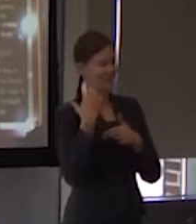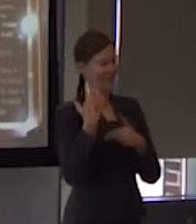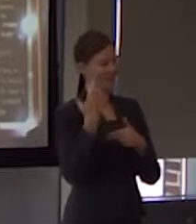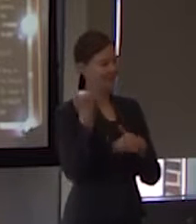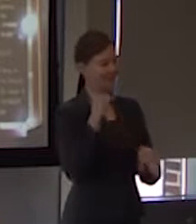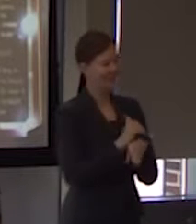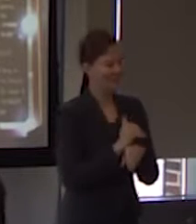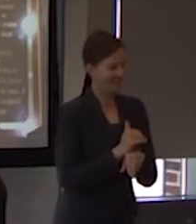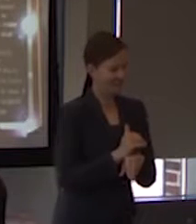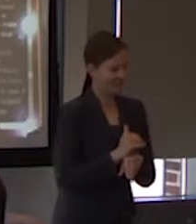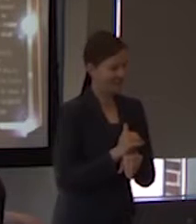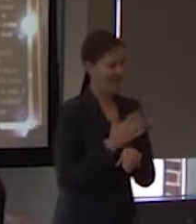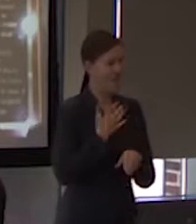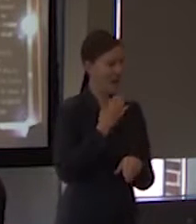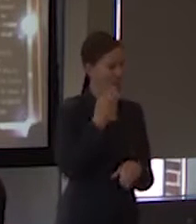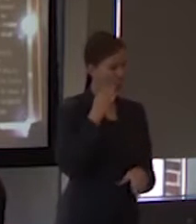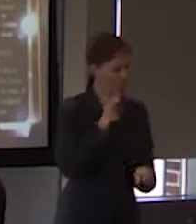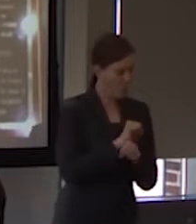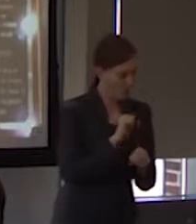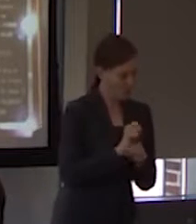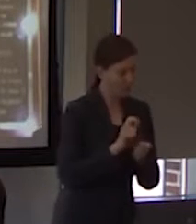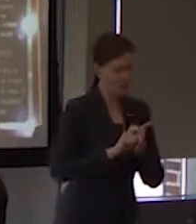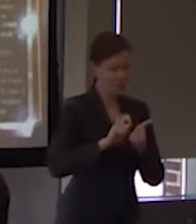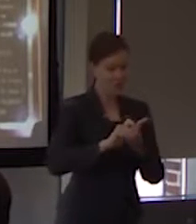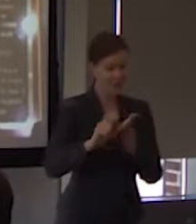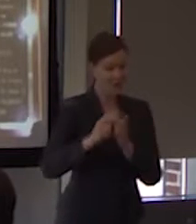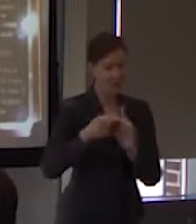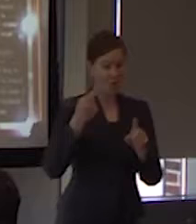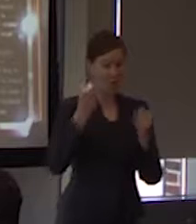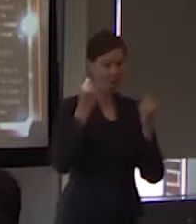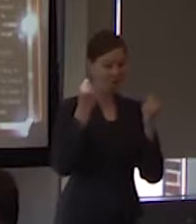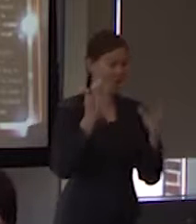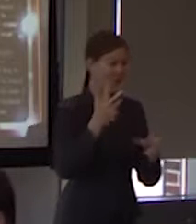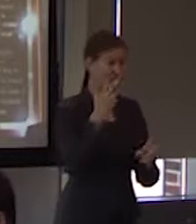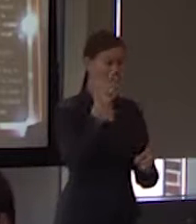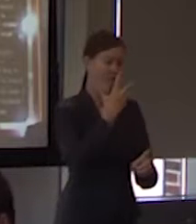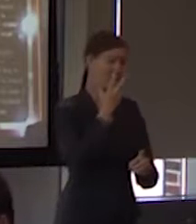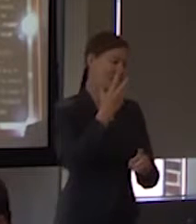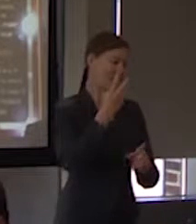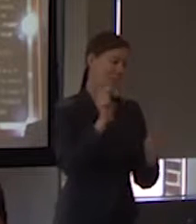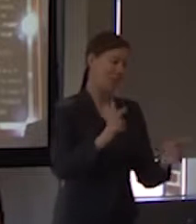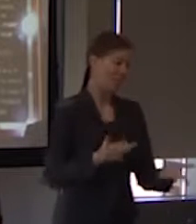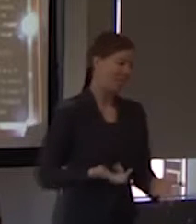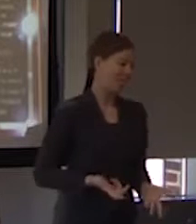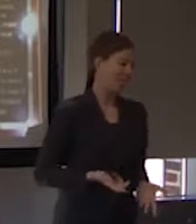And my homework has been written by so many lovely people. And because of these facts,